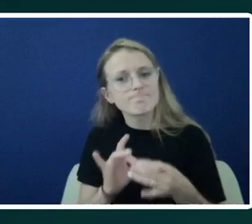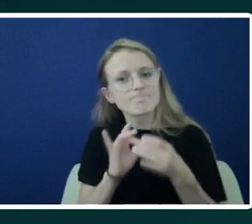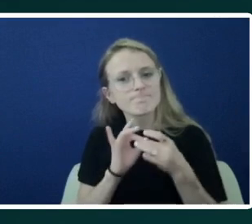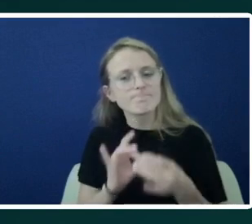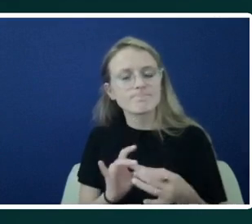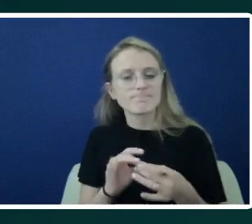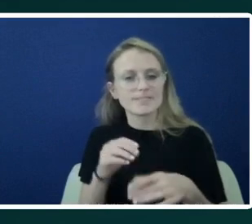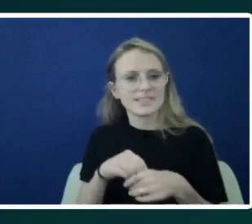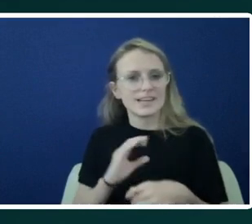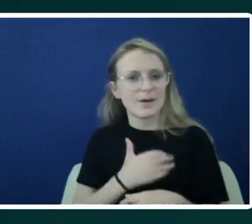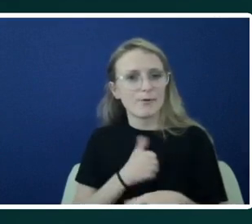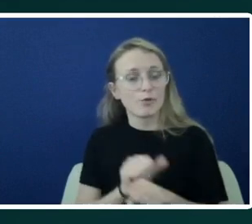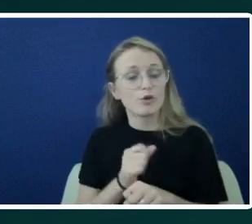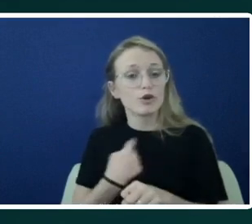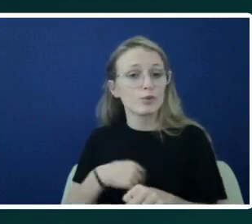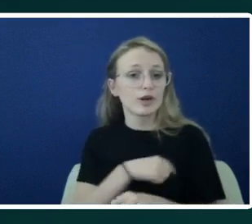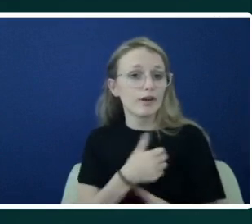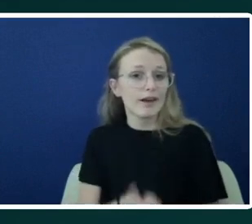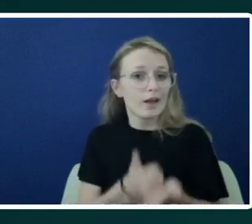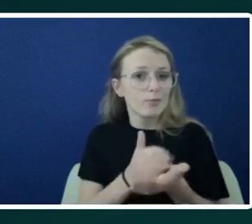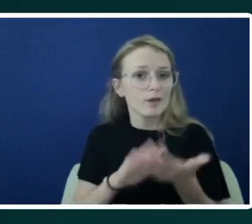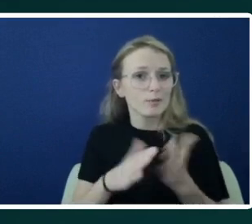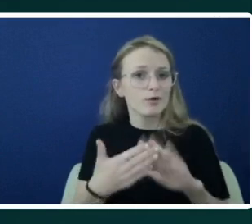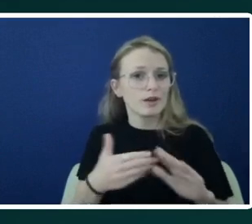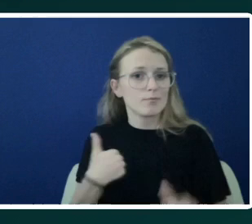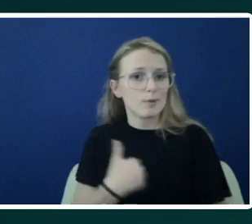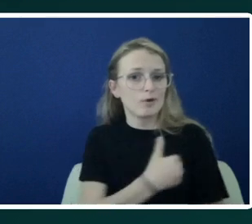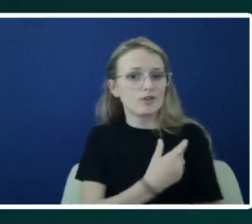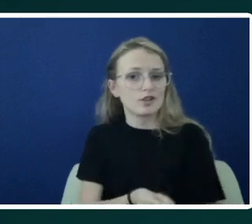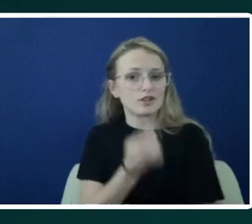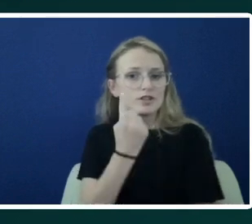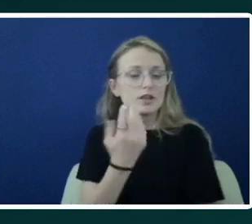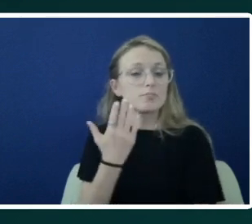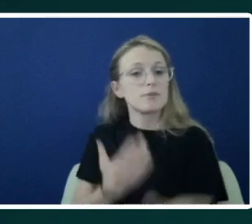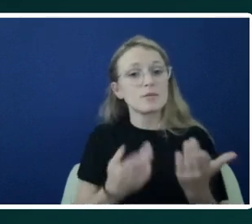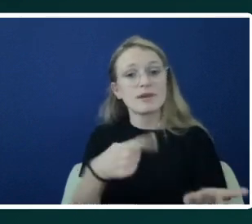community members understand in the case that they don't yet have an appreciation